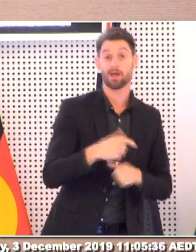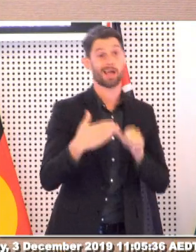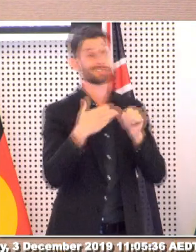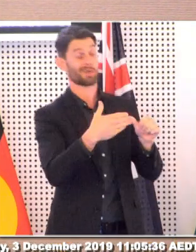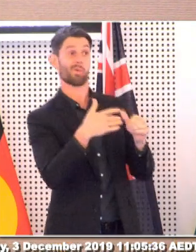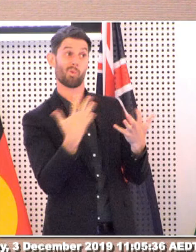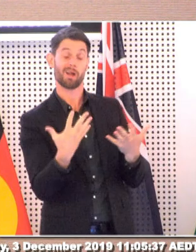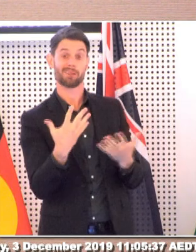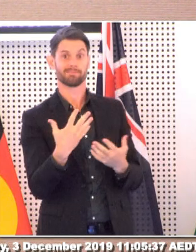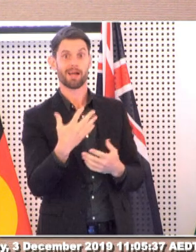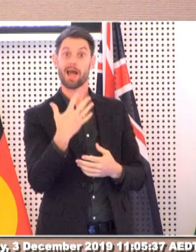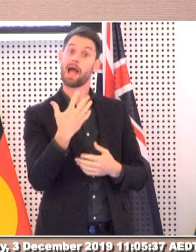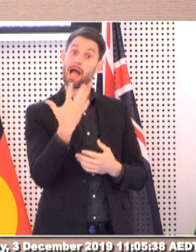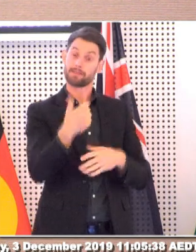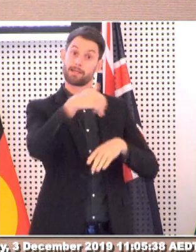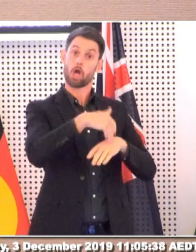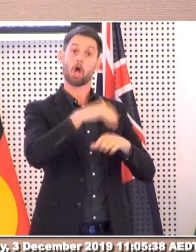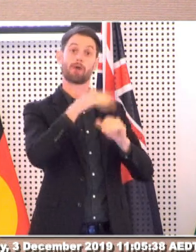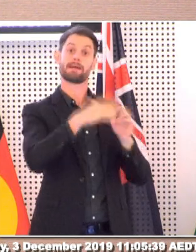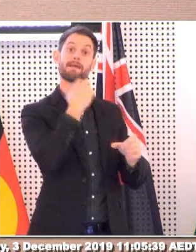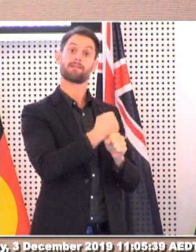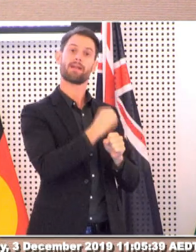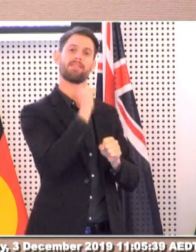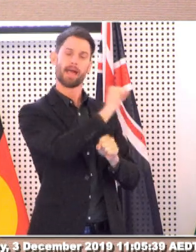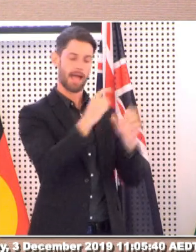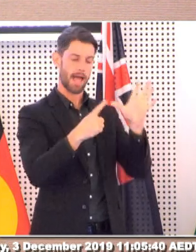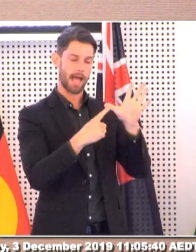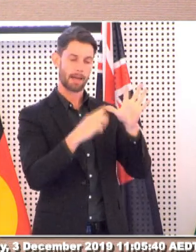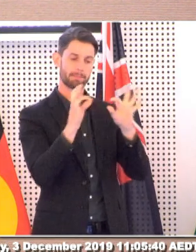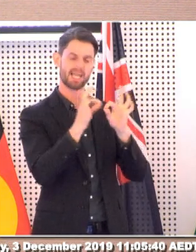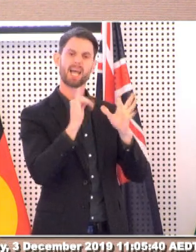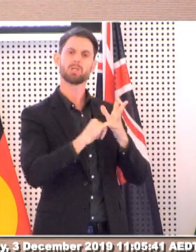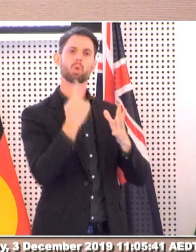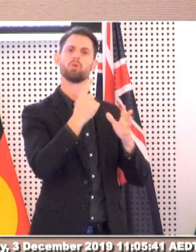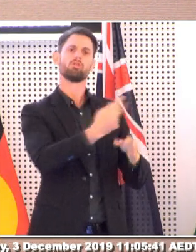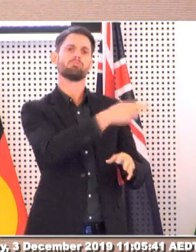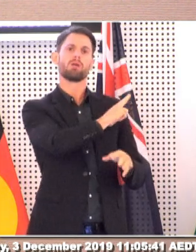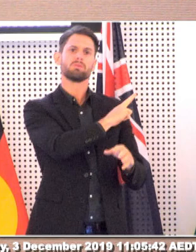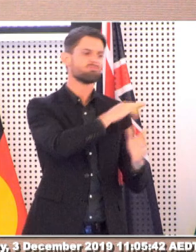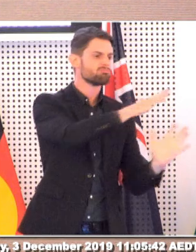So the Australian Bureau of Statistics, and where it sort of draws the line